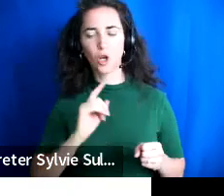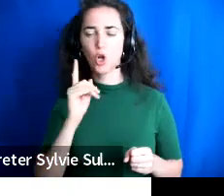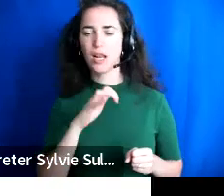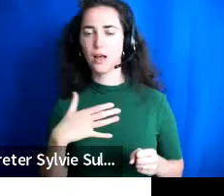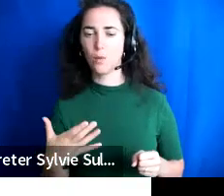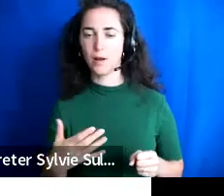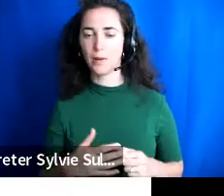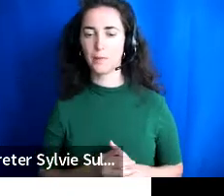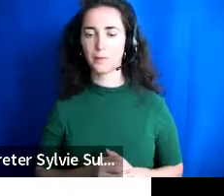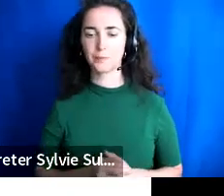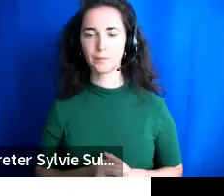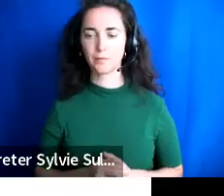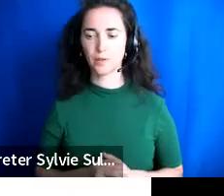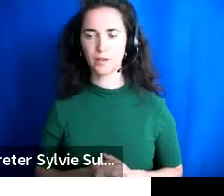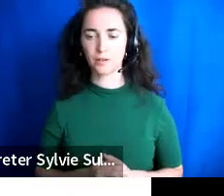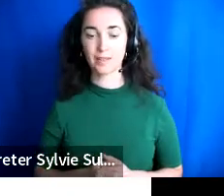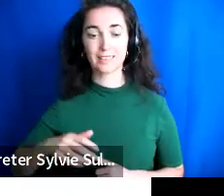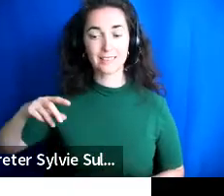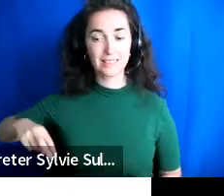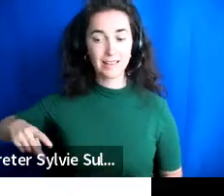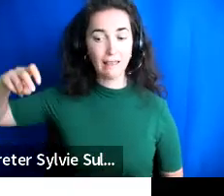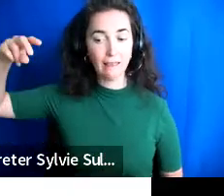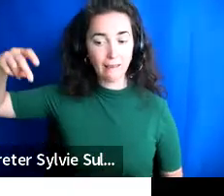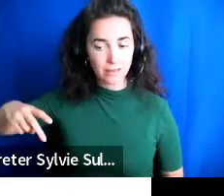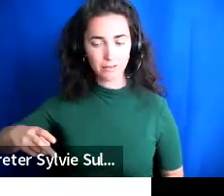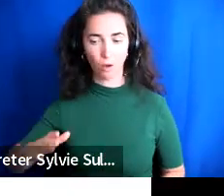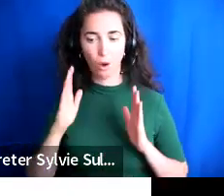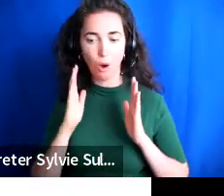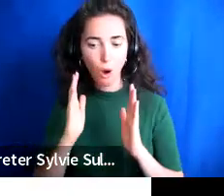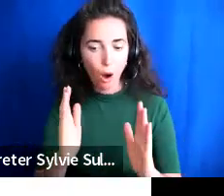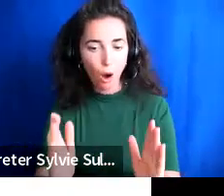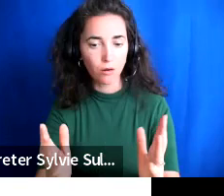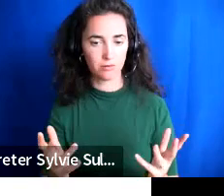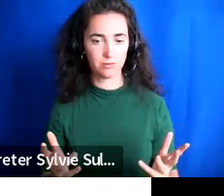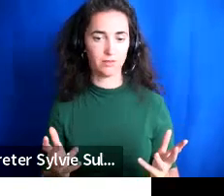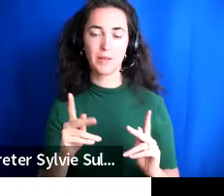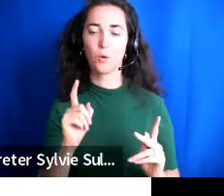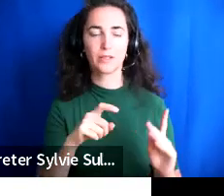Okay, airways, you know, someone used to be checking those elevators all the time.